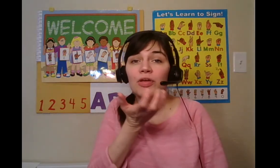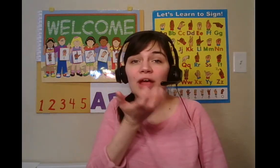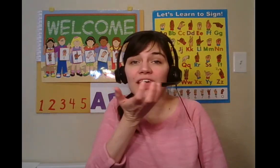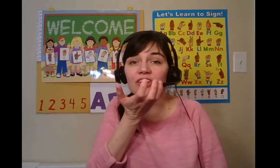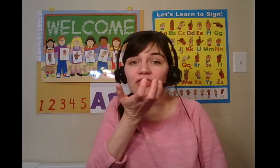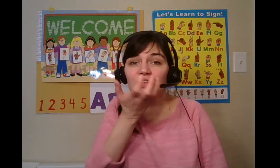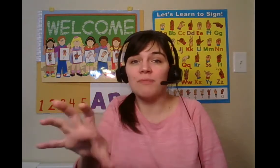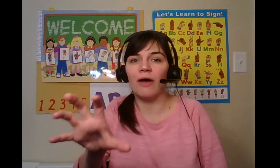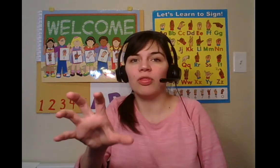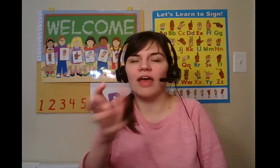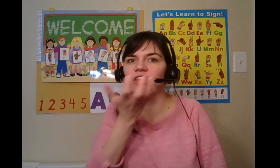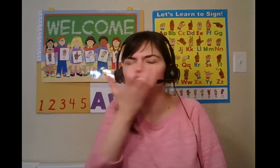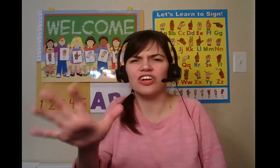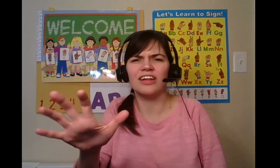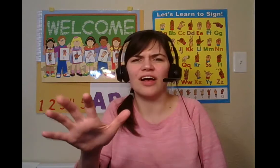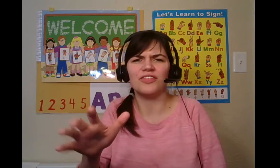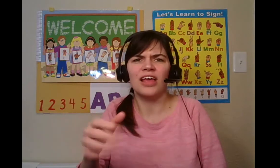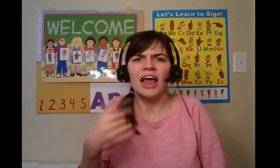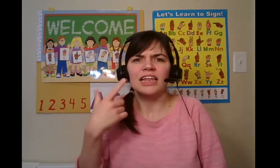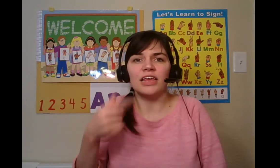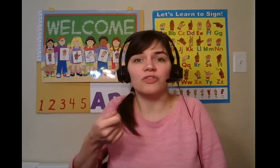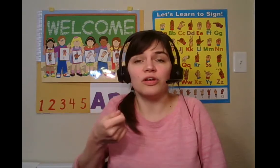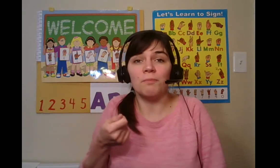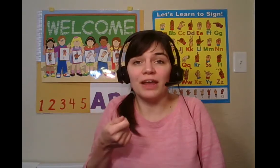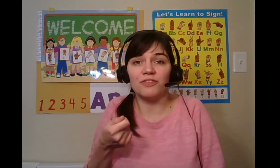your hand under your mouth and then turn it out like you took a bite of something